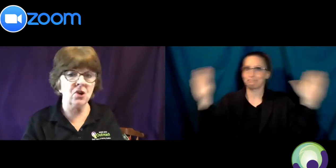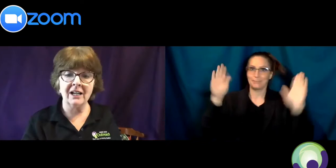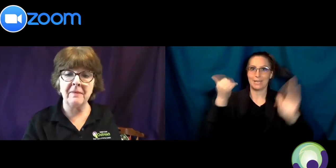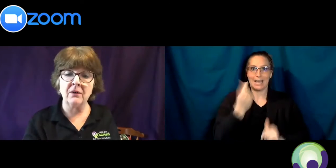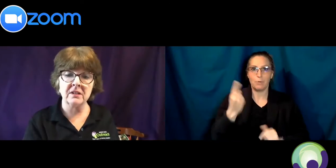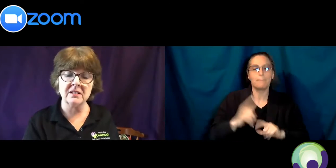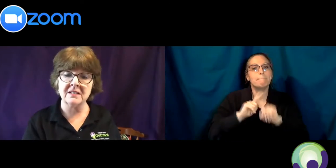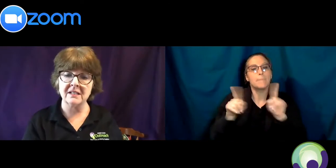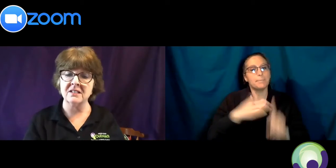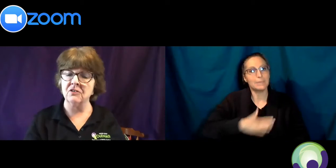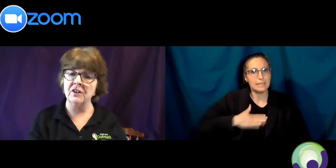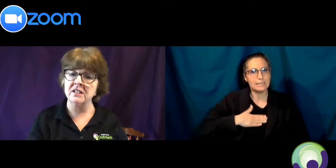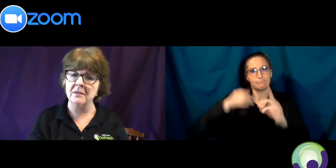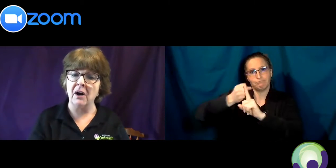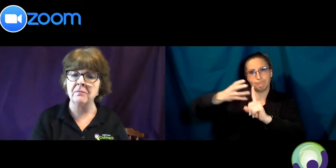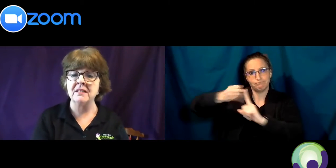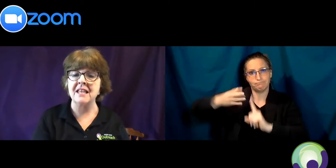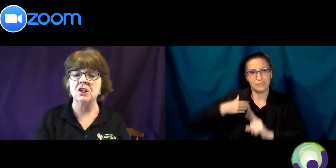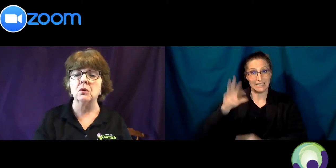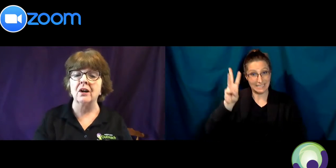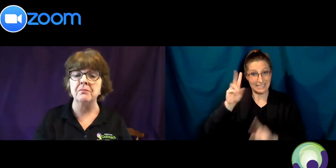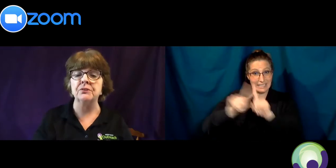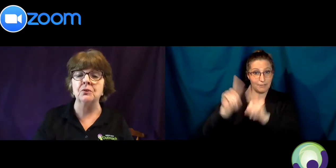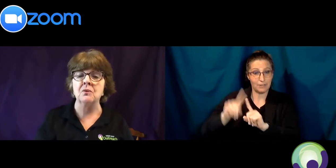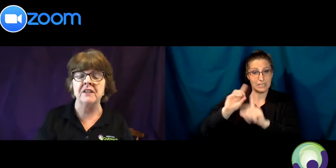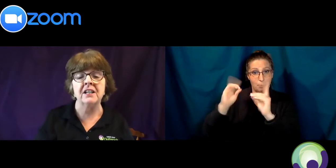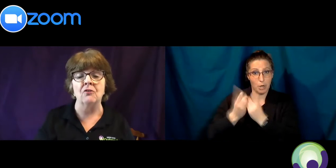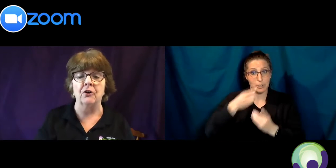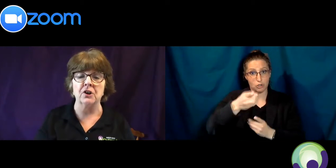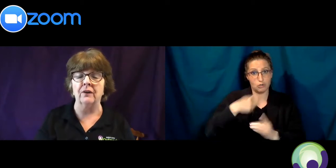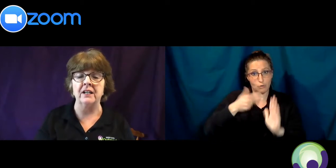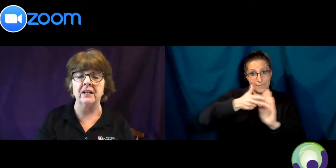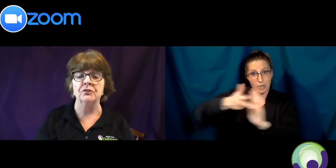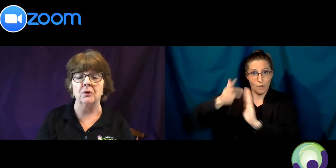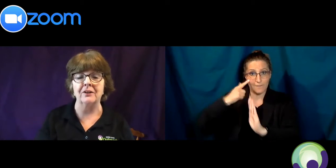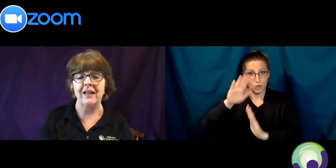about the six different departments that you were able to video for your Green and Gold Career Day?